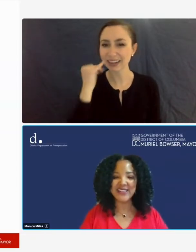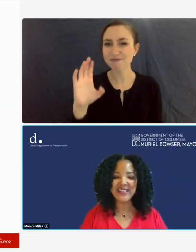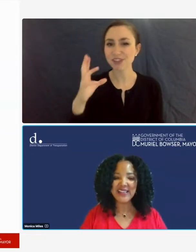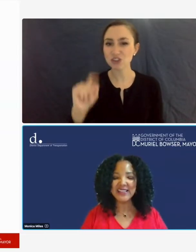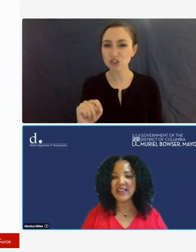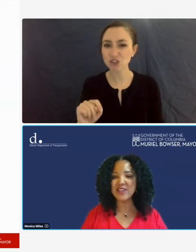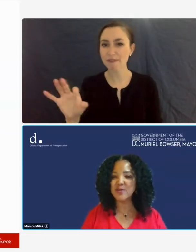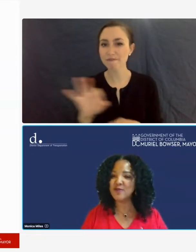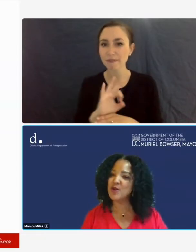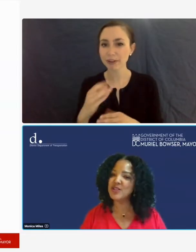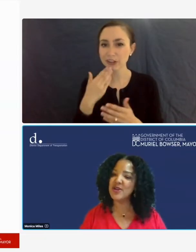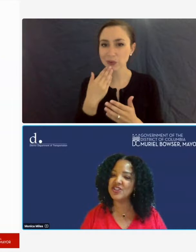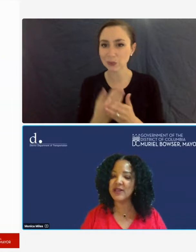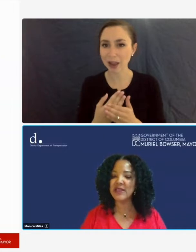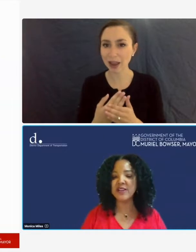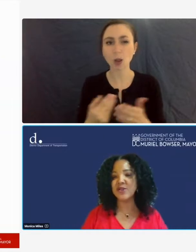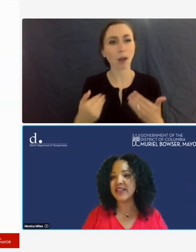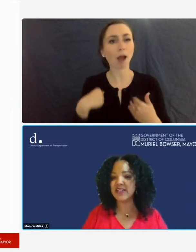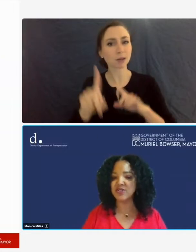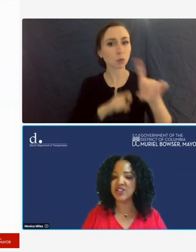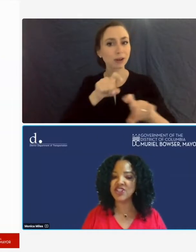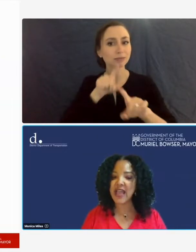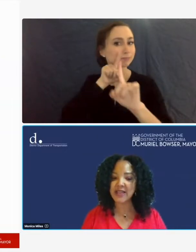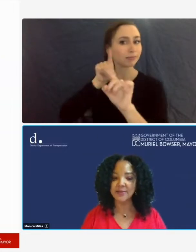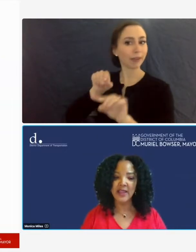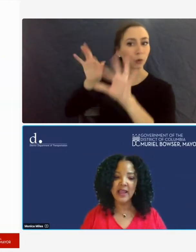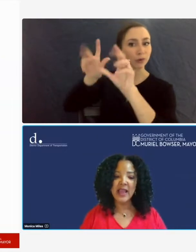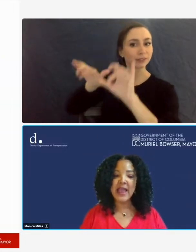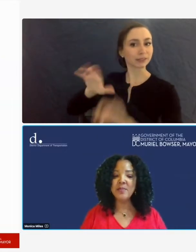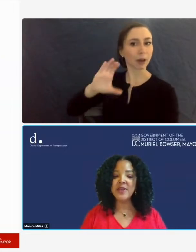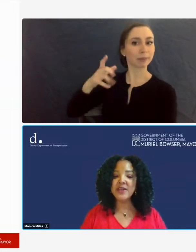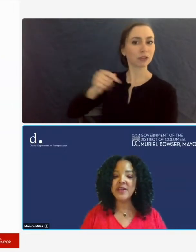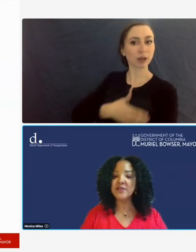let's have a little bit of polling question i'd like for you to answer in the chat how many of you